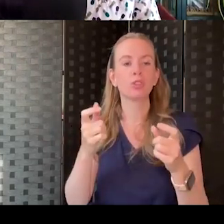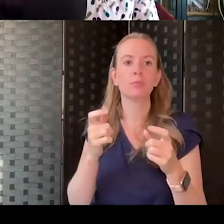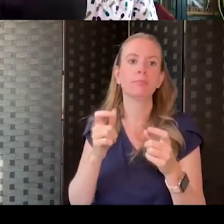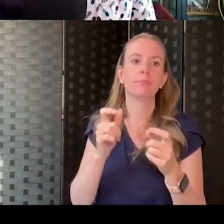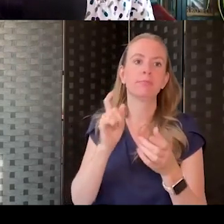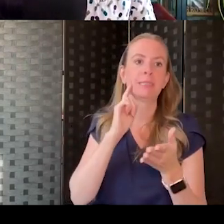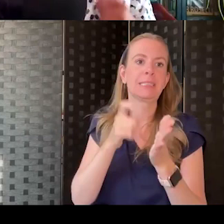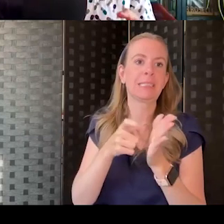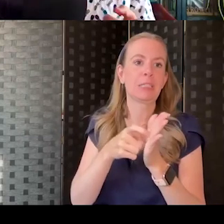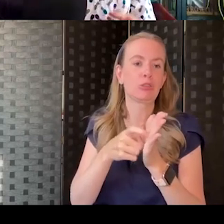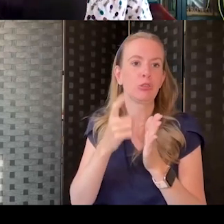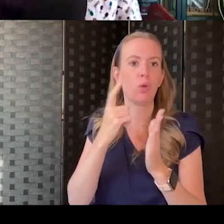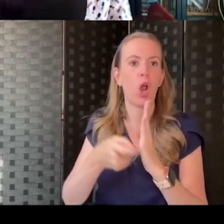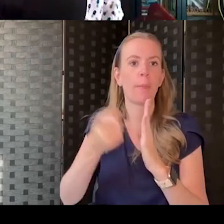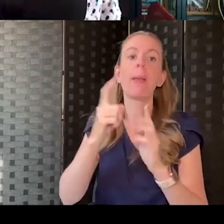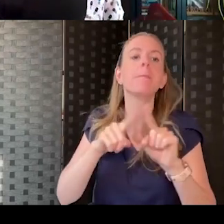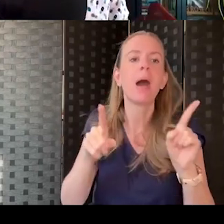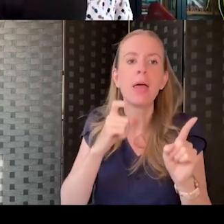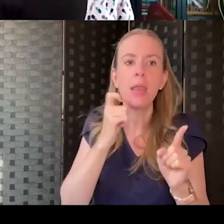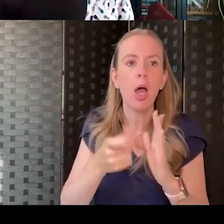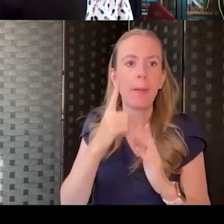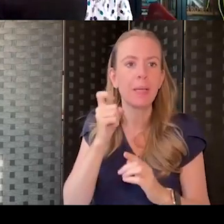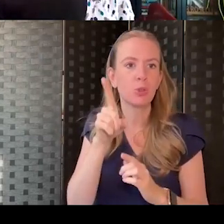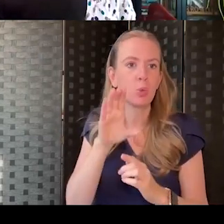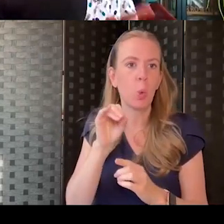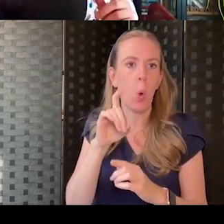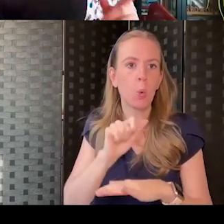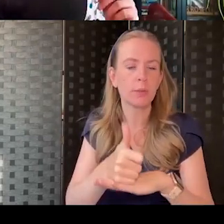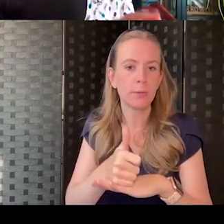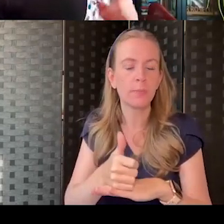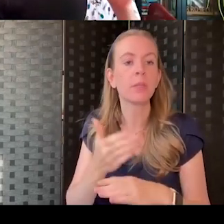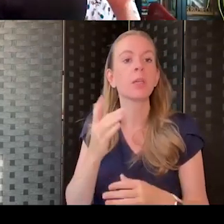it would not be automatic because he coded it. You may notice that the shadows in this video -- I am